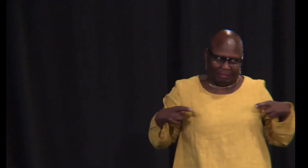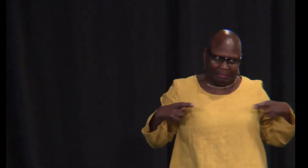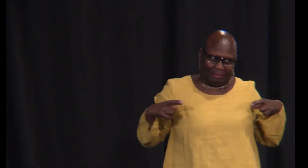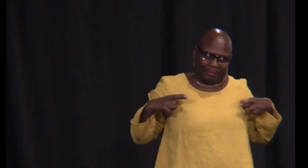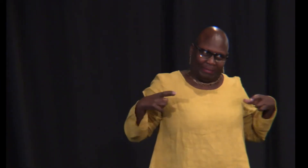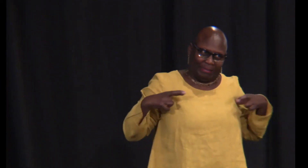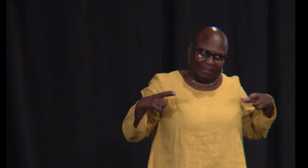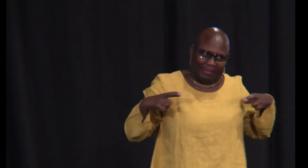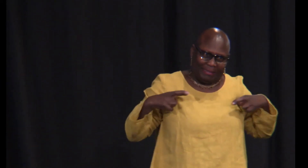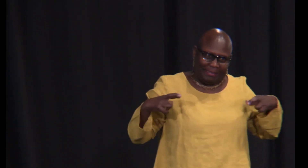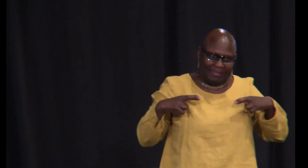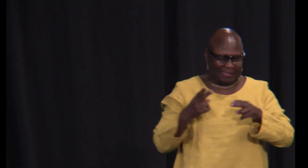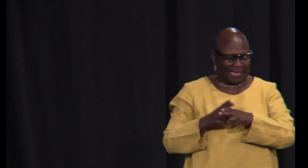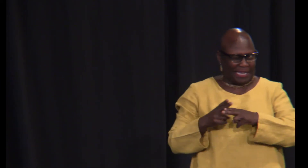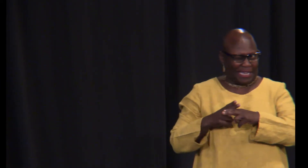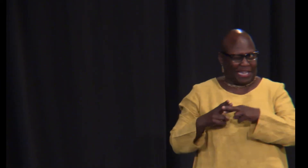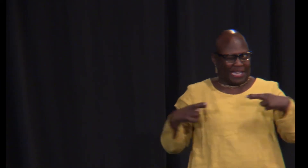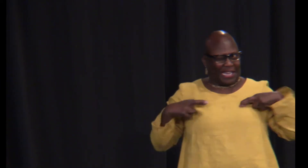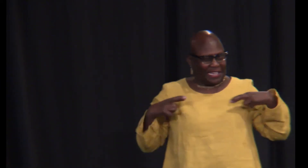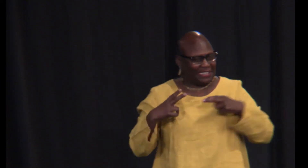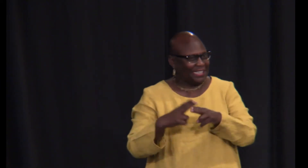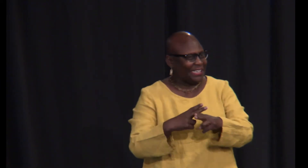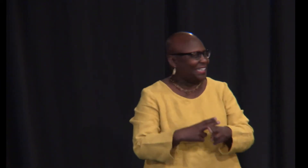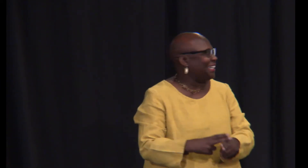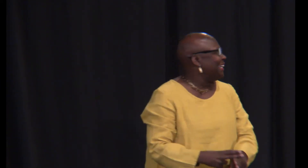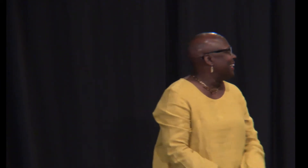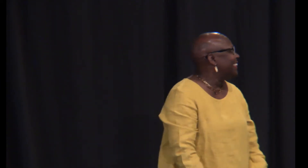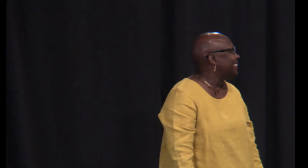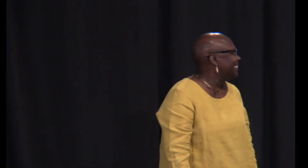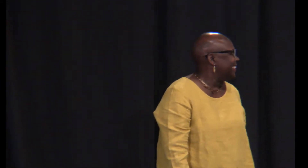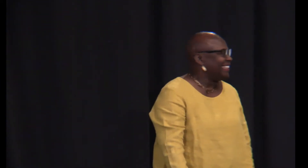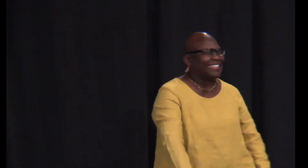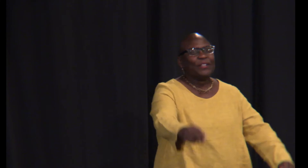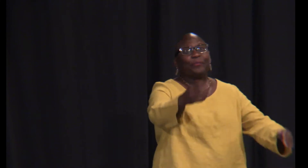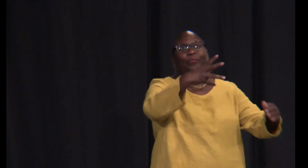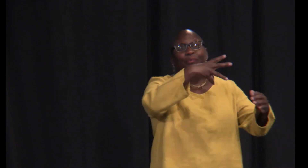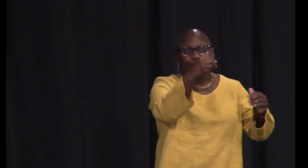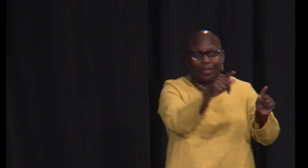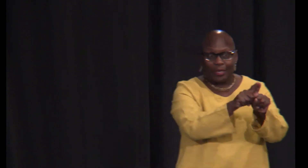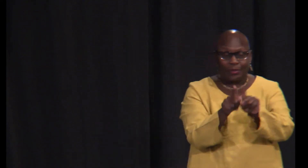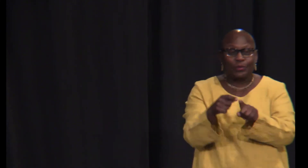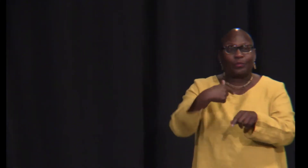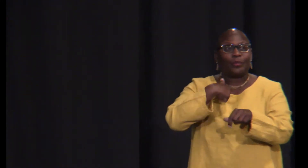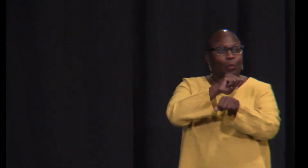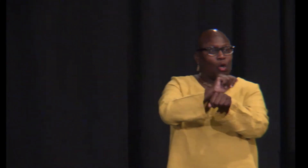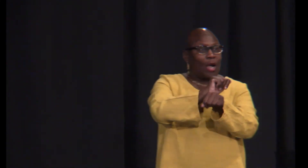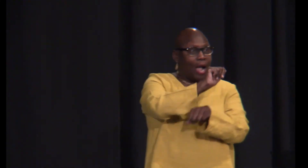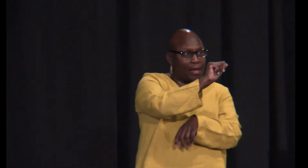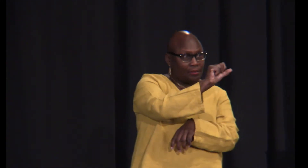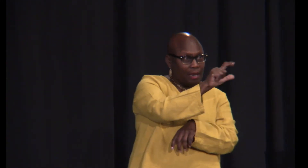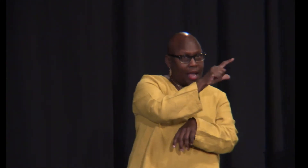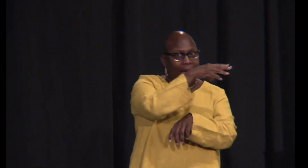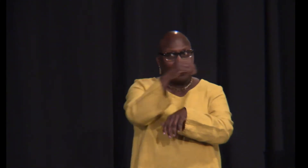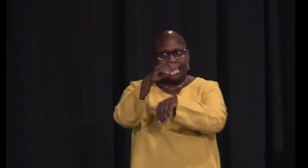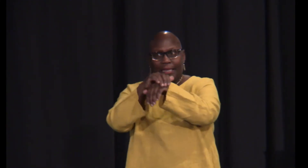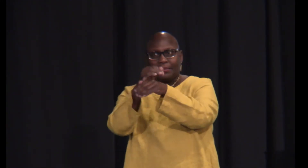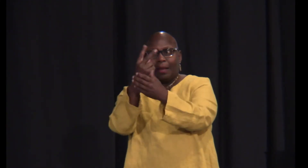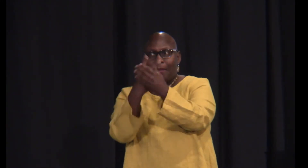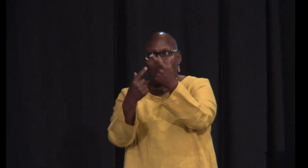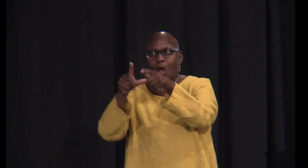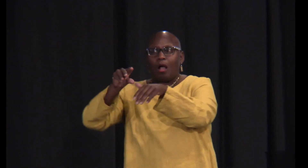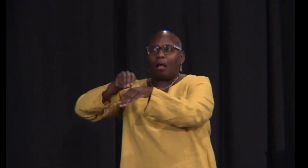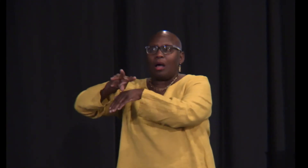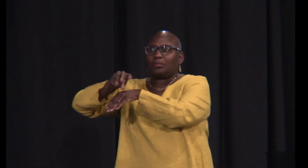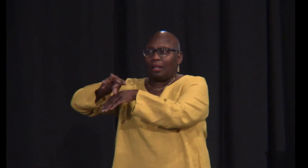Retirement is not too far though, not too far off. I also work as an ASL and